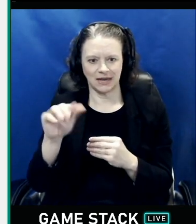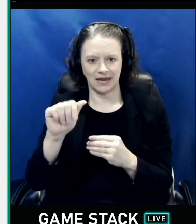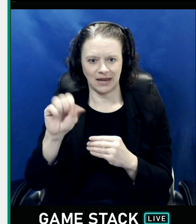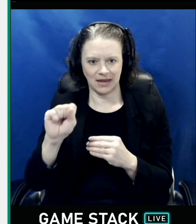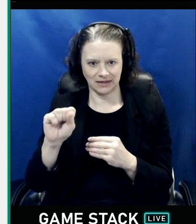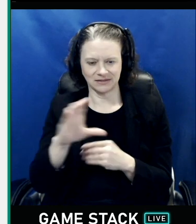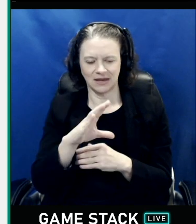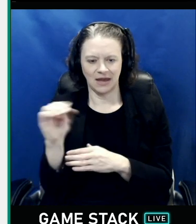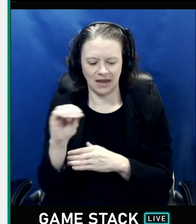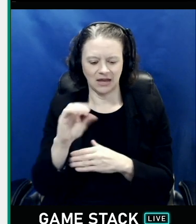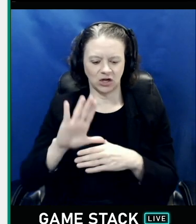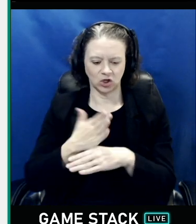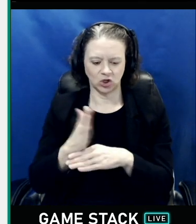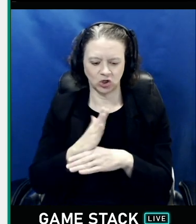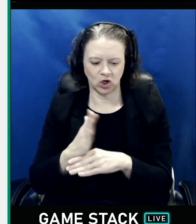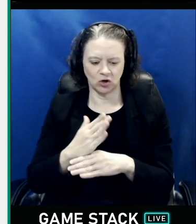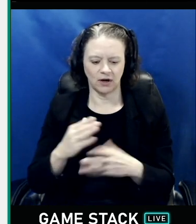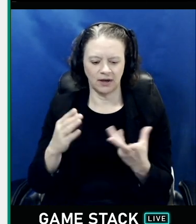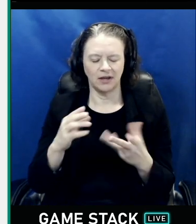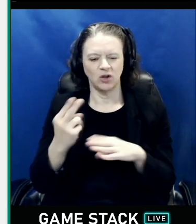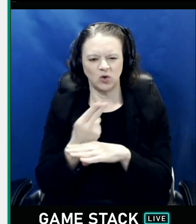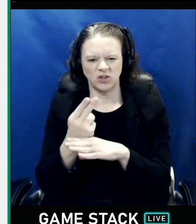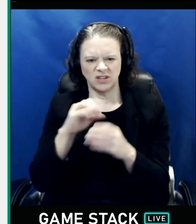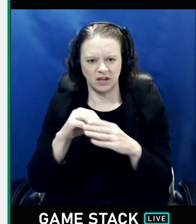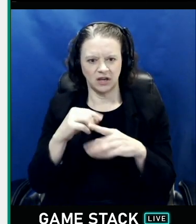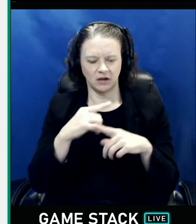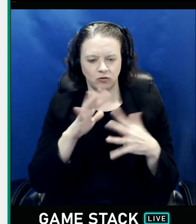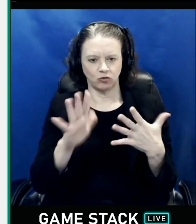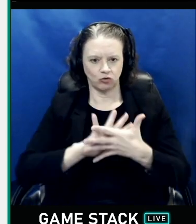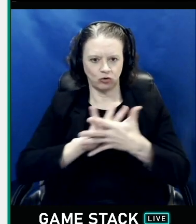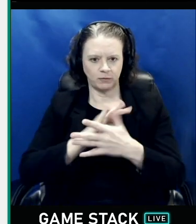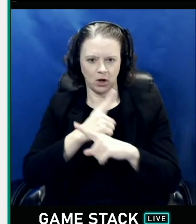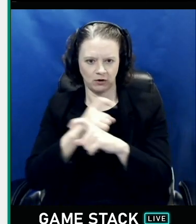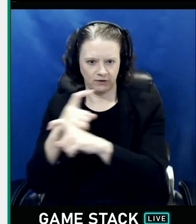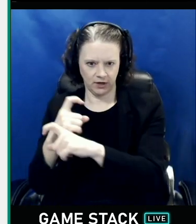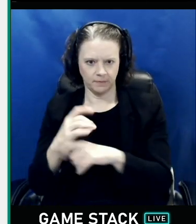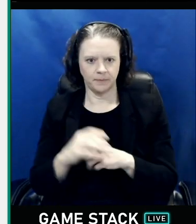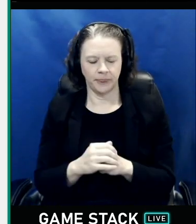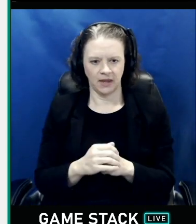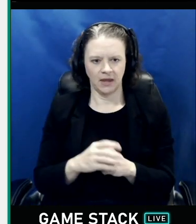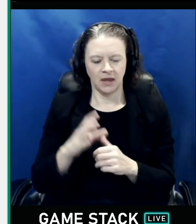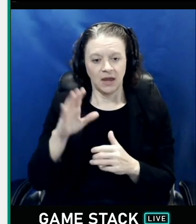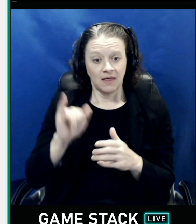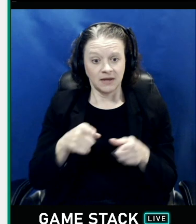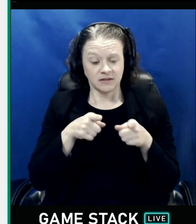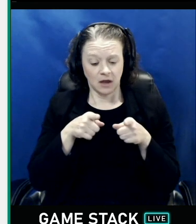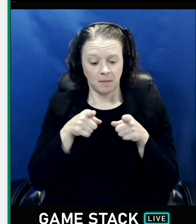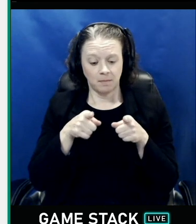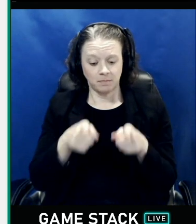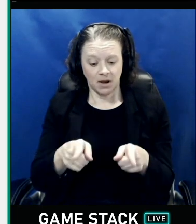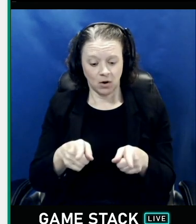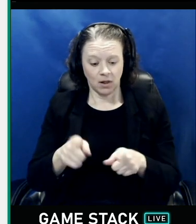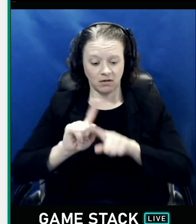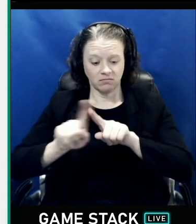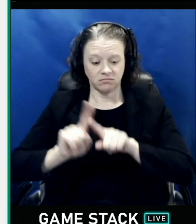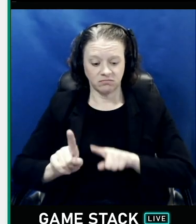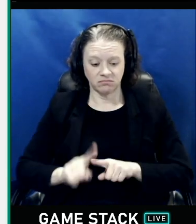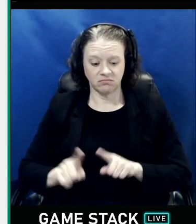often using cryptography. Additionally, parallel bits extract and parallel bits deposit instructions latency have been reduced to only three cycles.